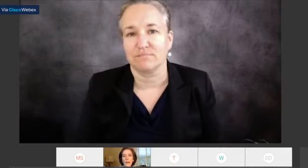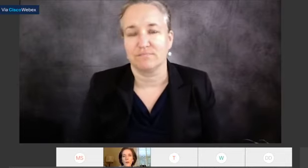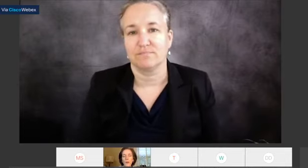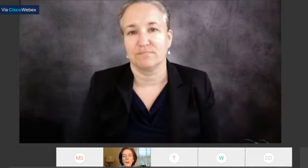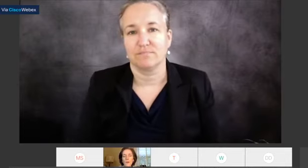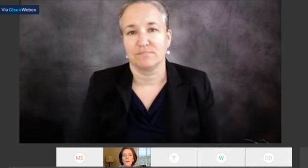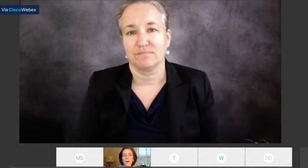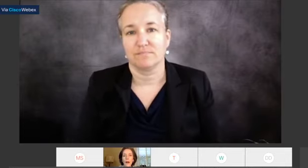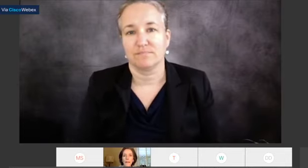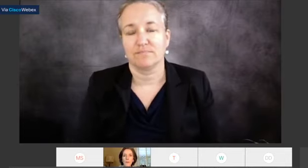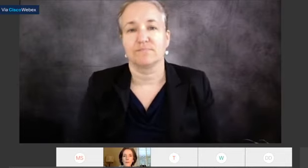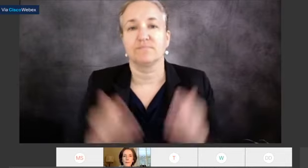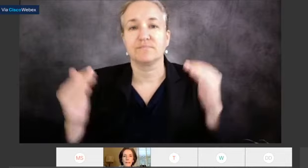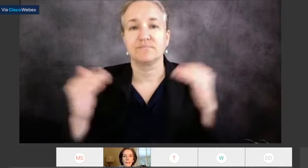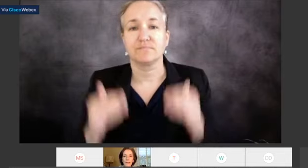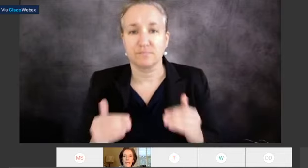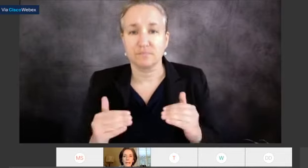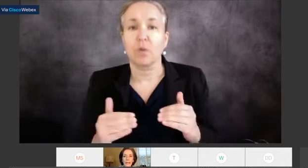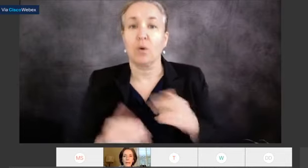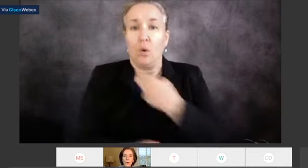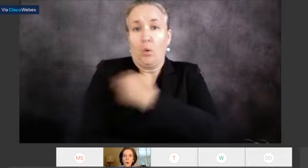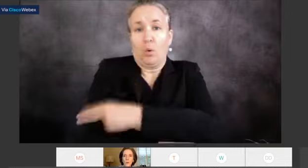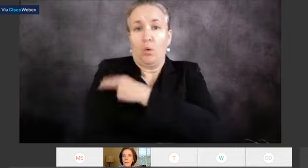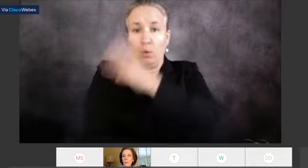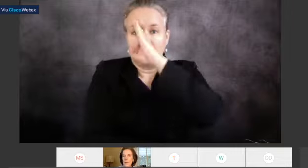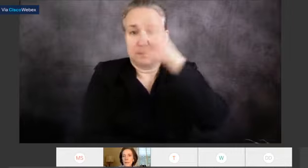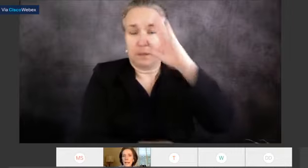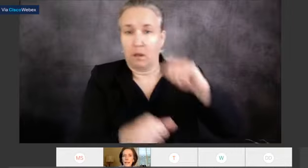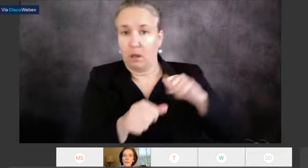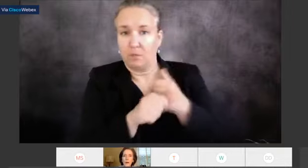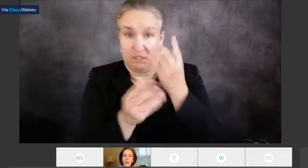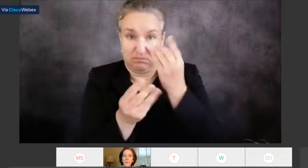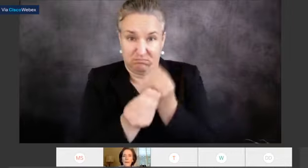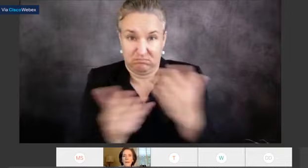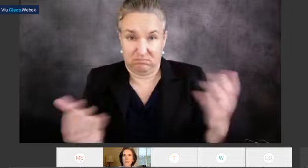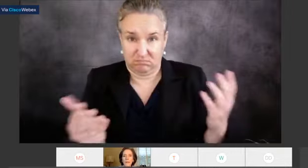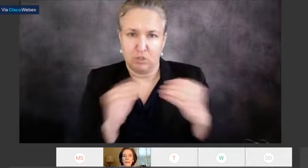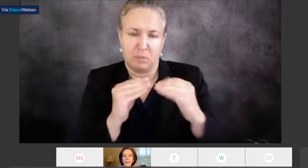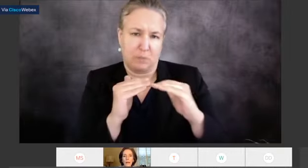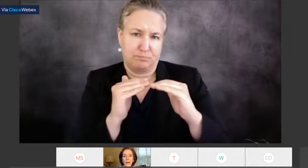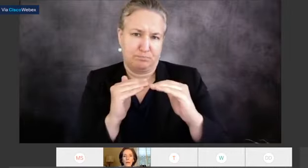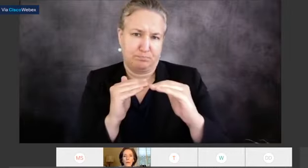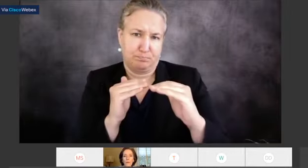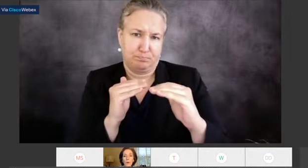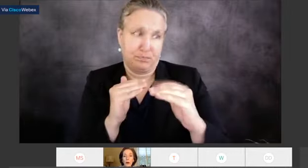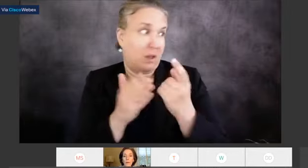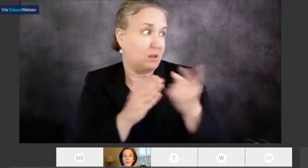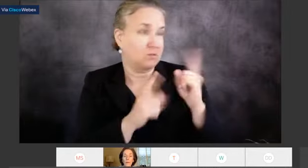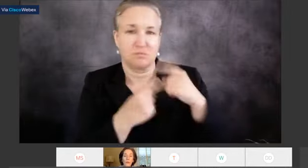in terms of our hospital update today we're holding steady from the last week we have approximately